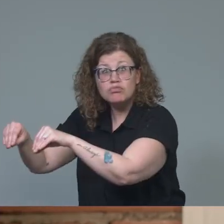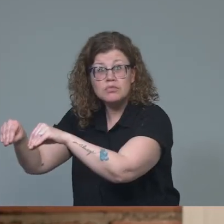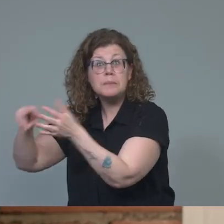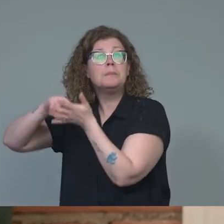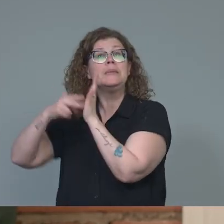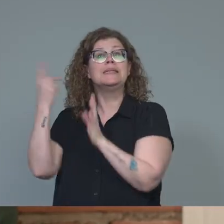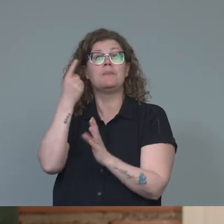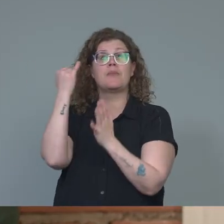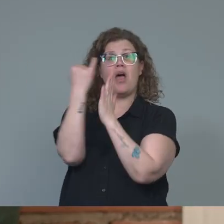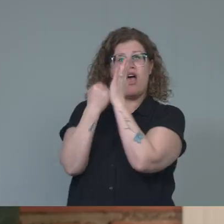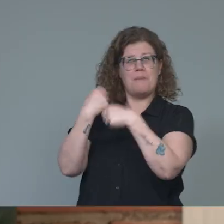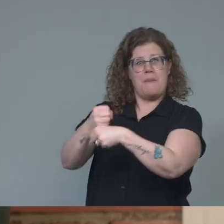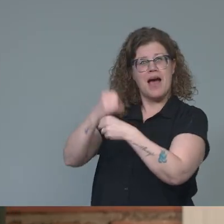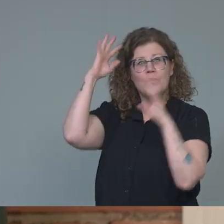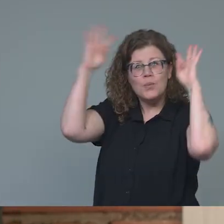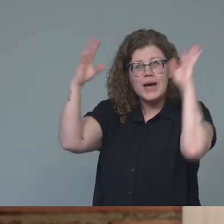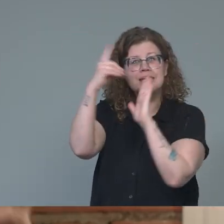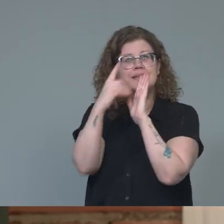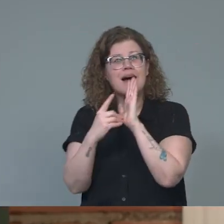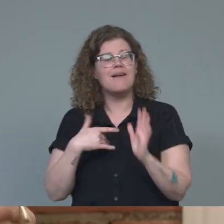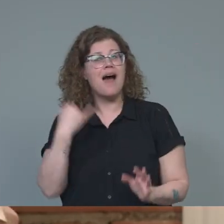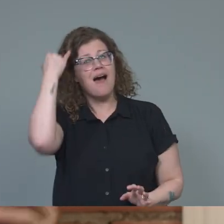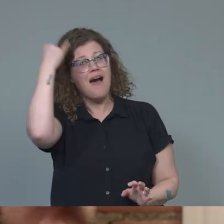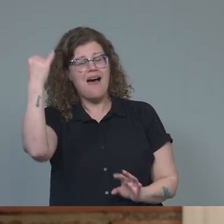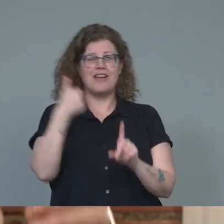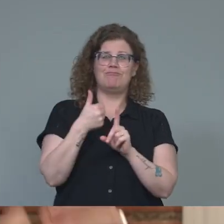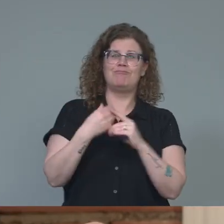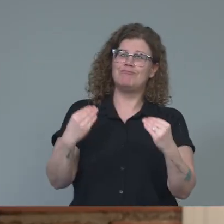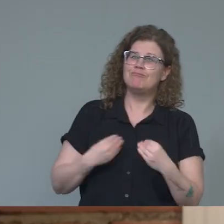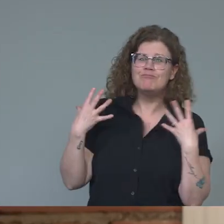With true community engagement, if we're actually looking for that sense of connection and ownership